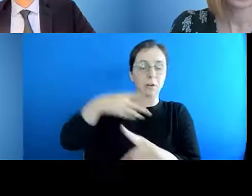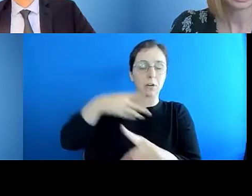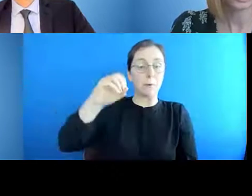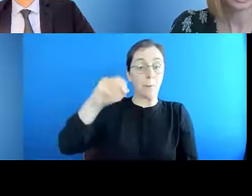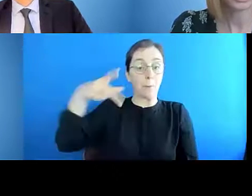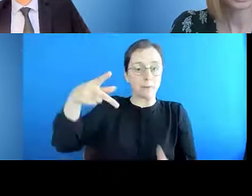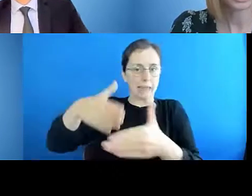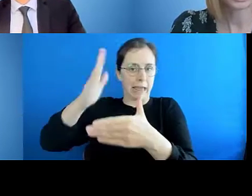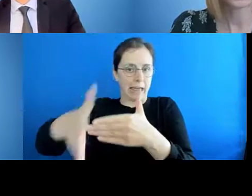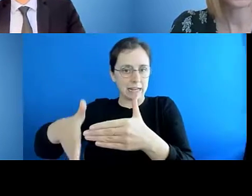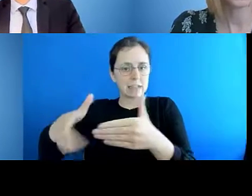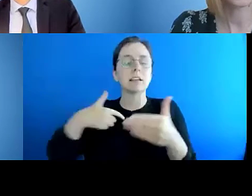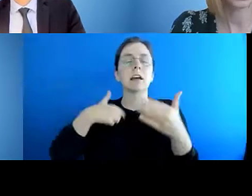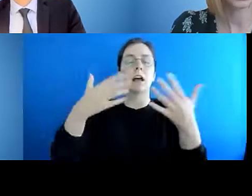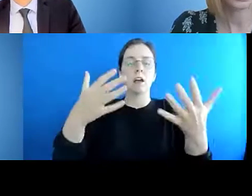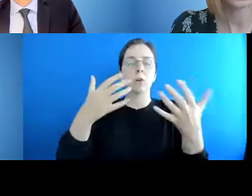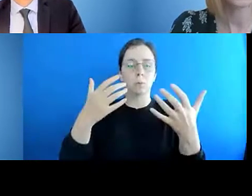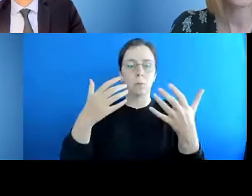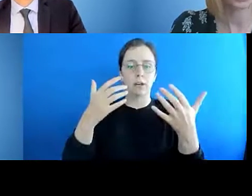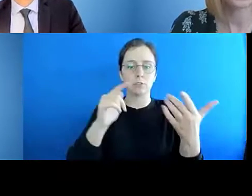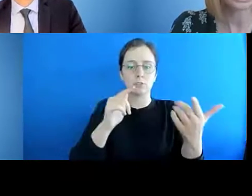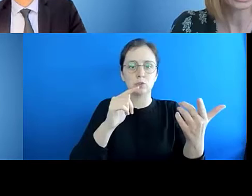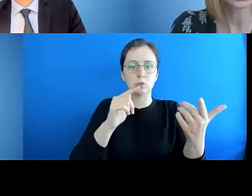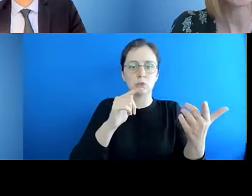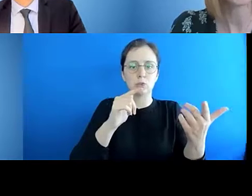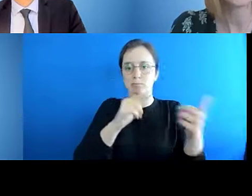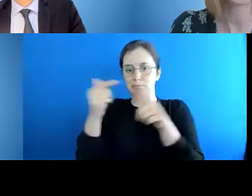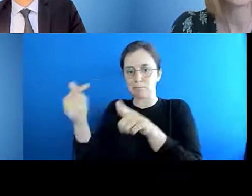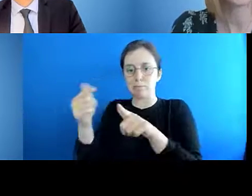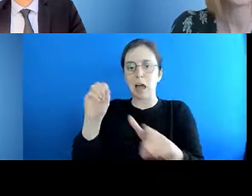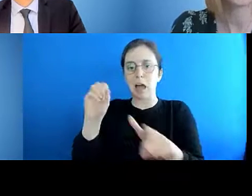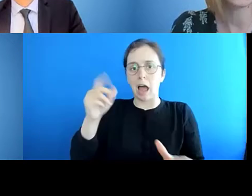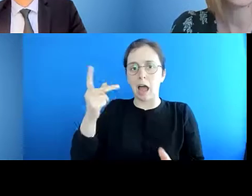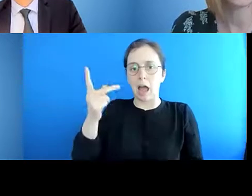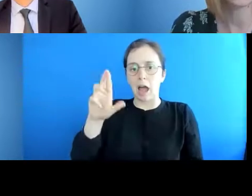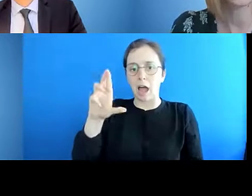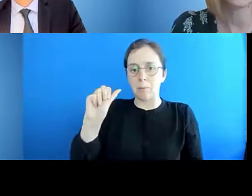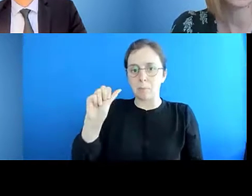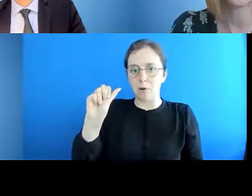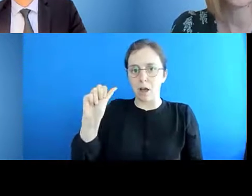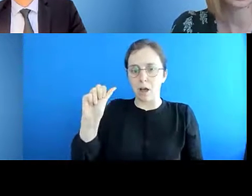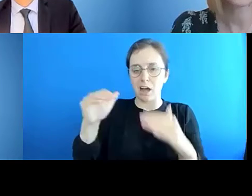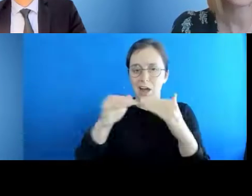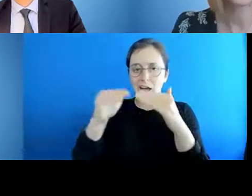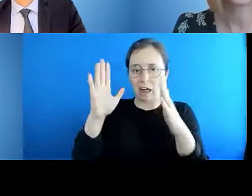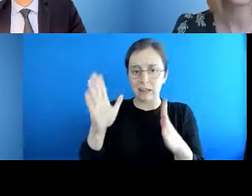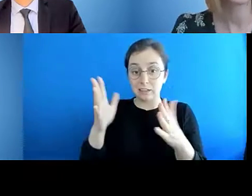and I would like to turn to our colleagues in OPERA to see if they have any additional details to add on that point.